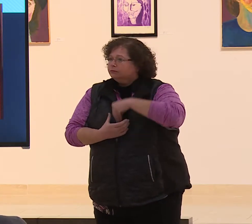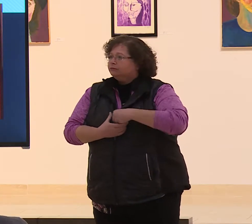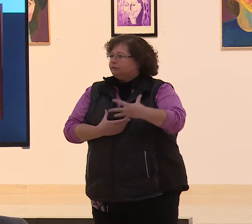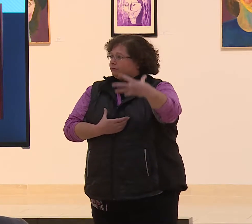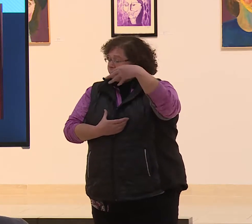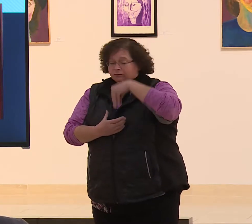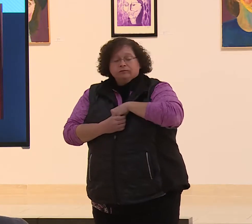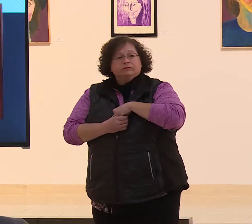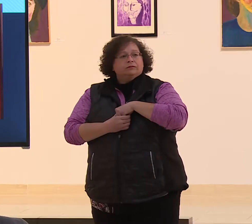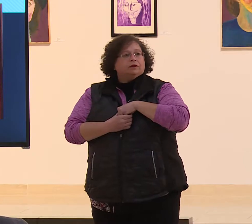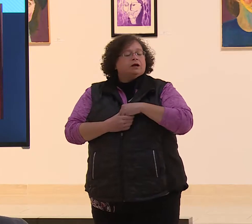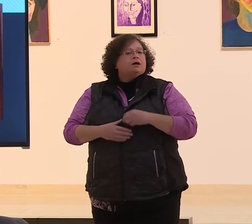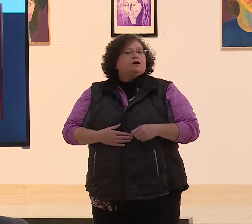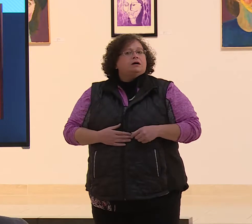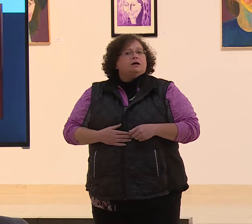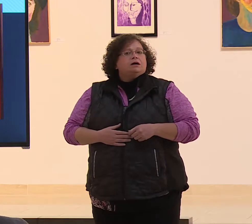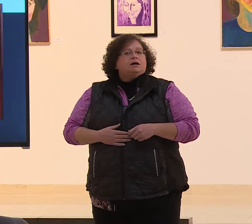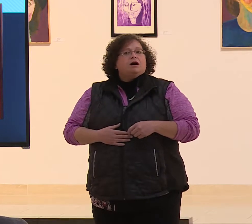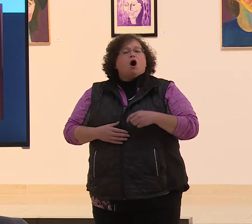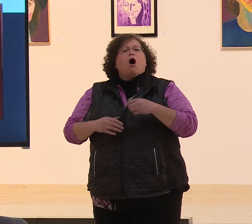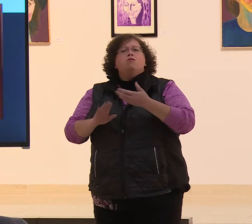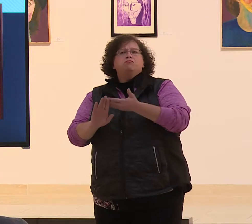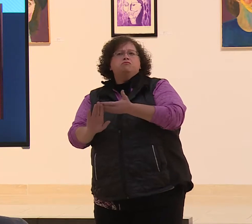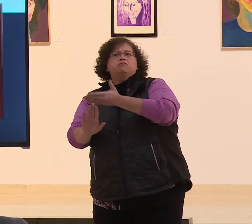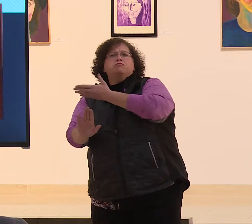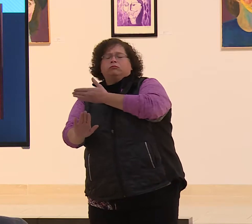and all of their stories really became a part of mine.